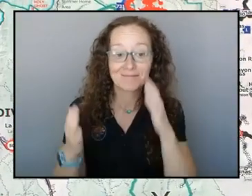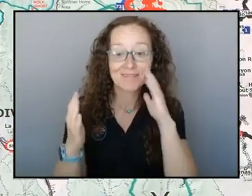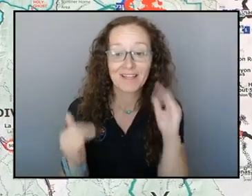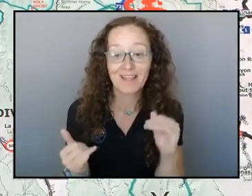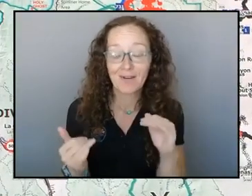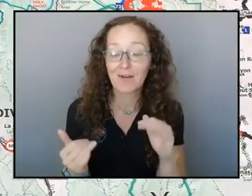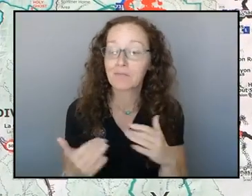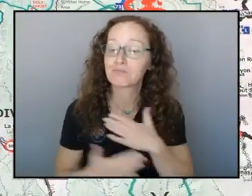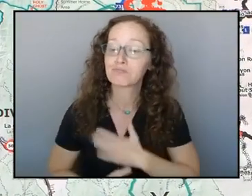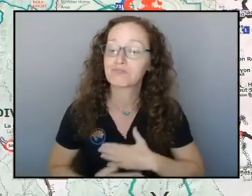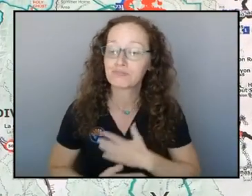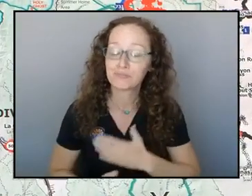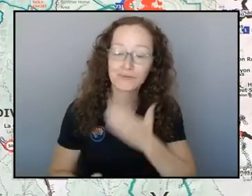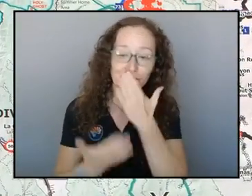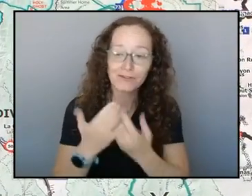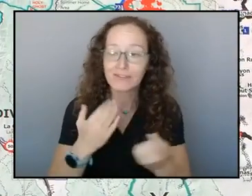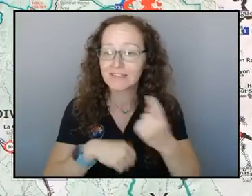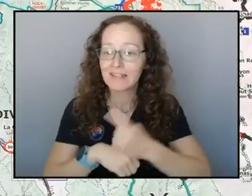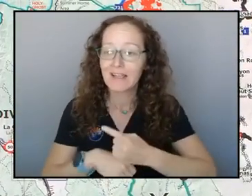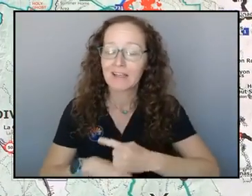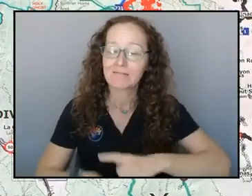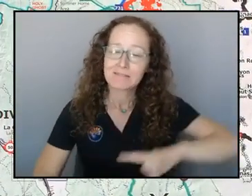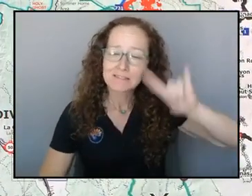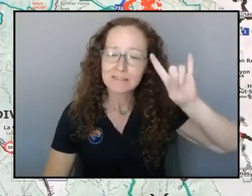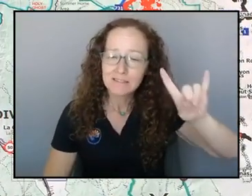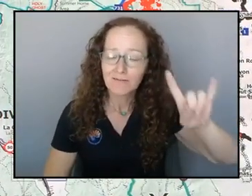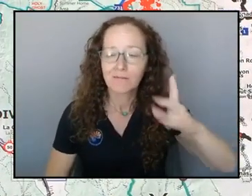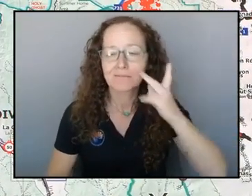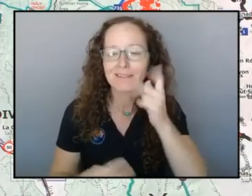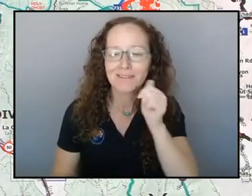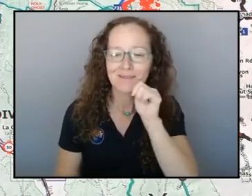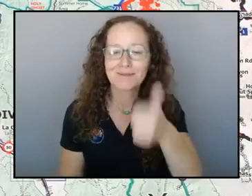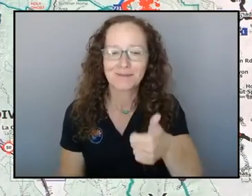Stay rock and roll and I'll see you tomorrow.